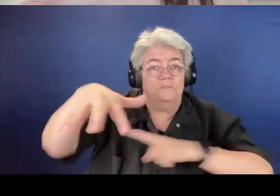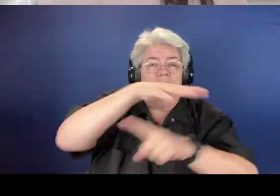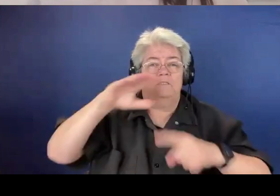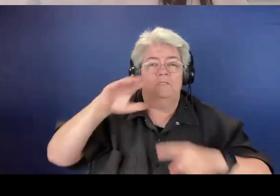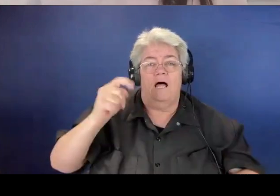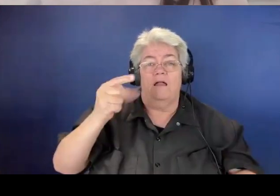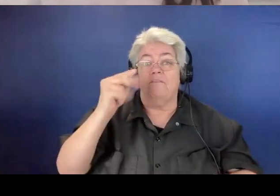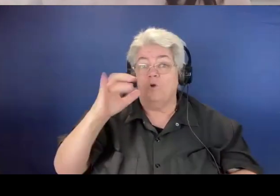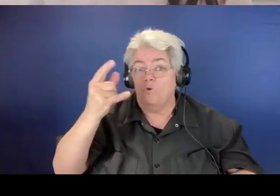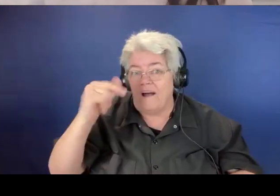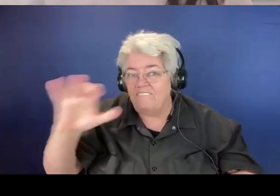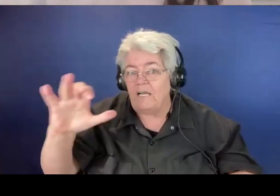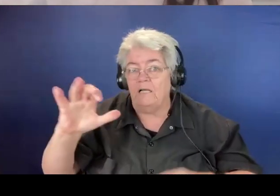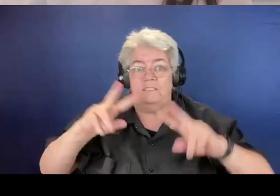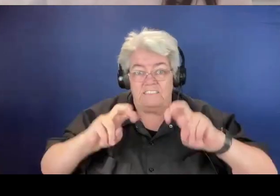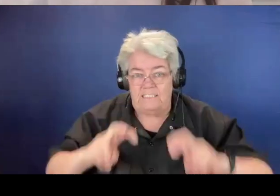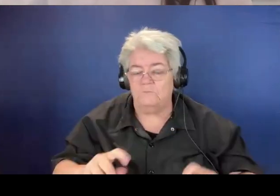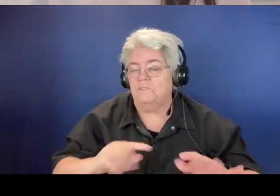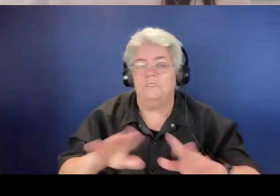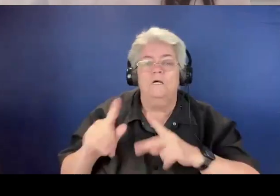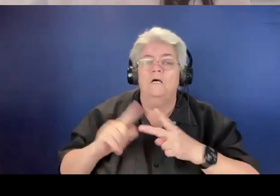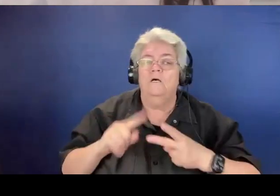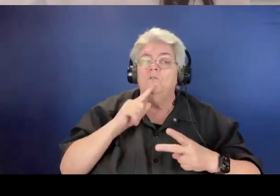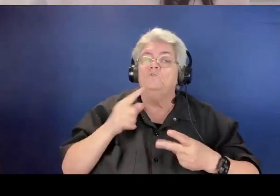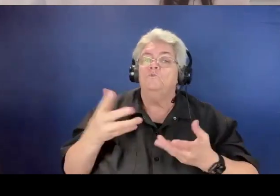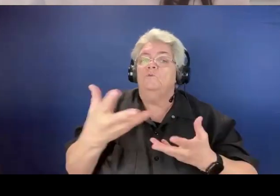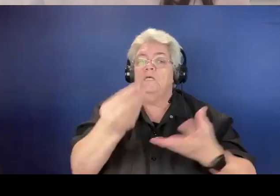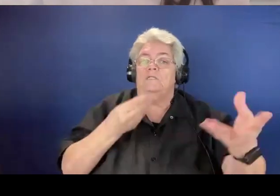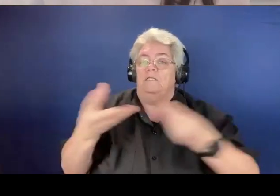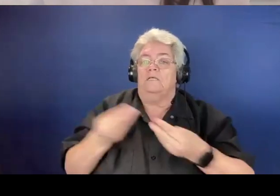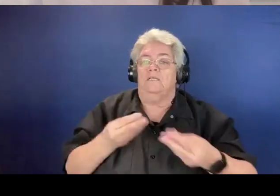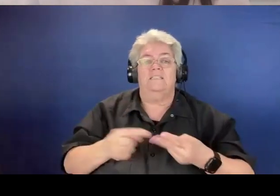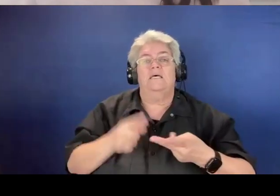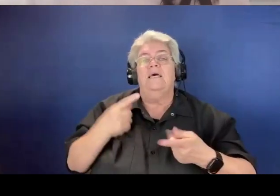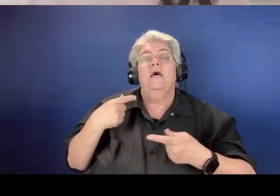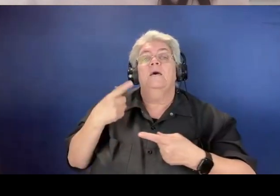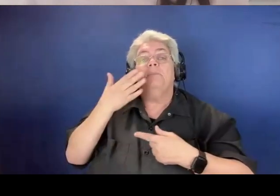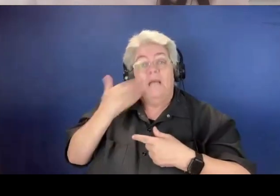reliable data in the absence of norm reference testing for a learner from a